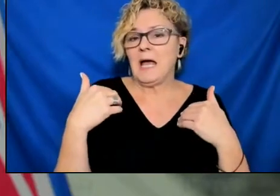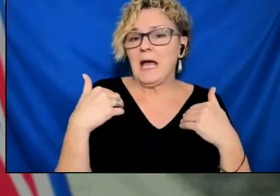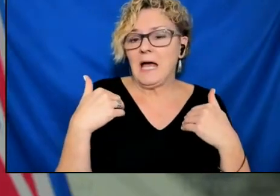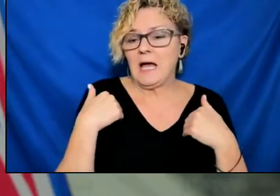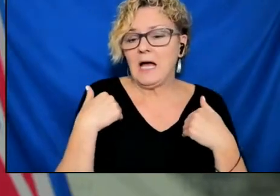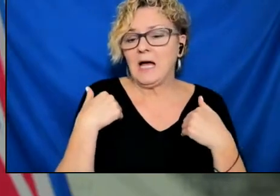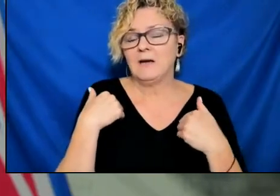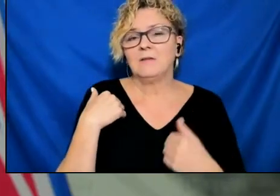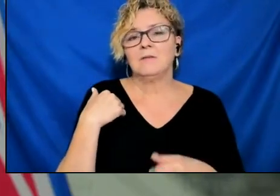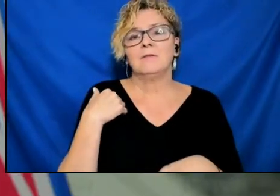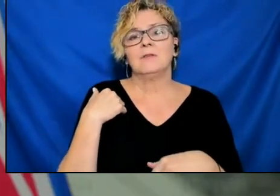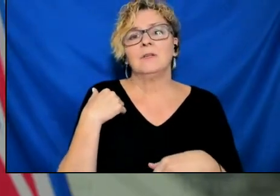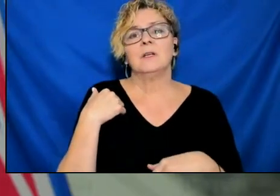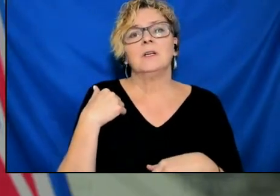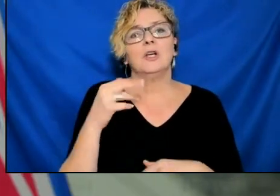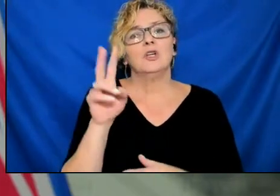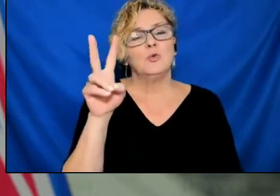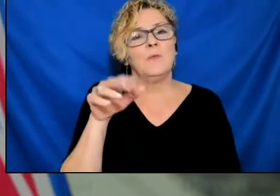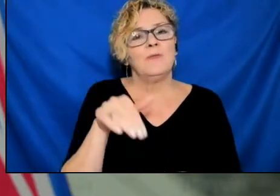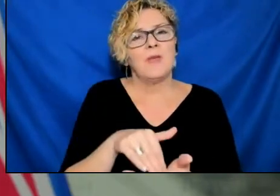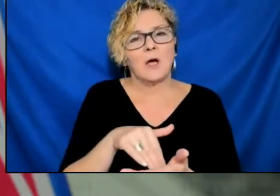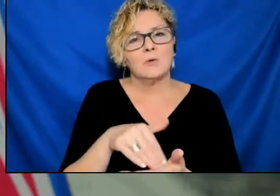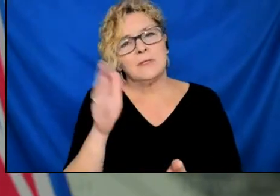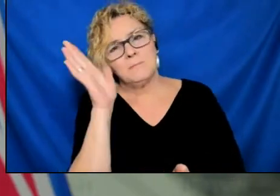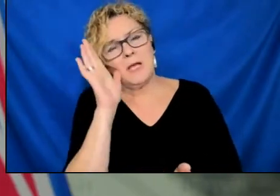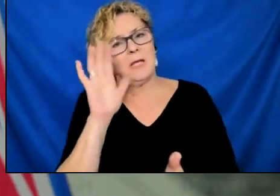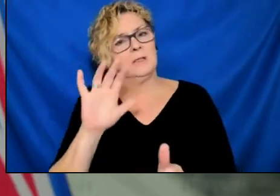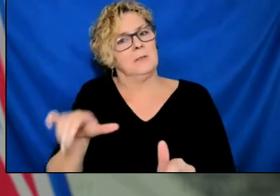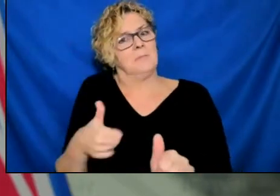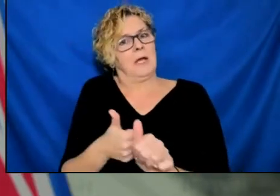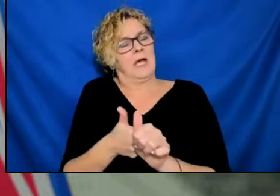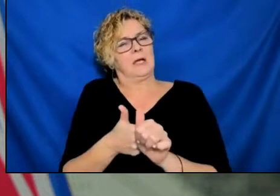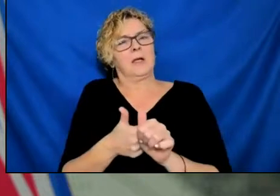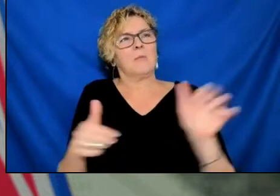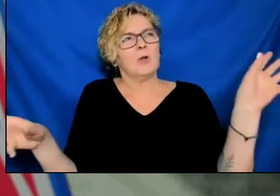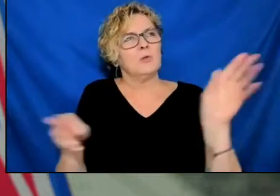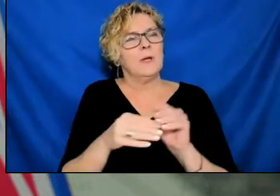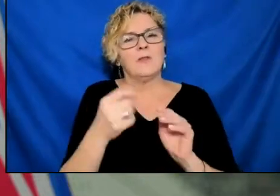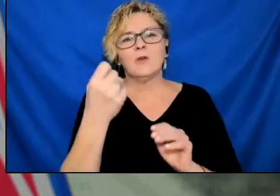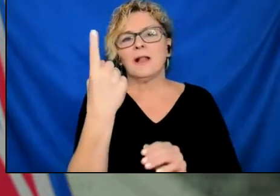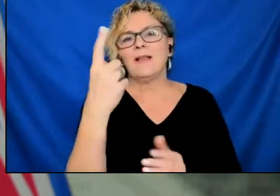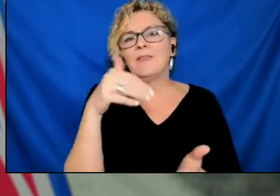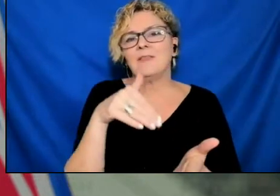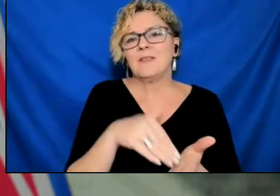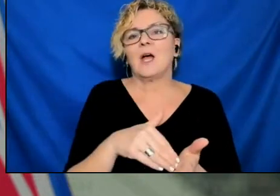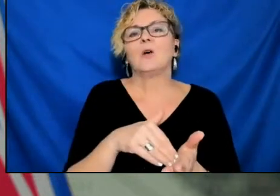base beds in BC.